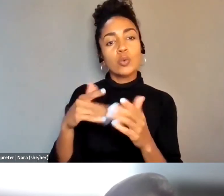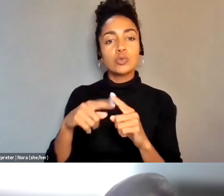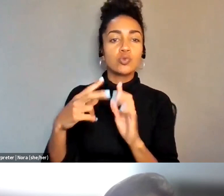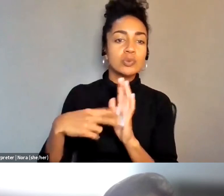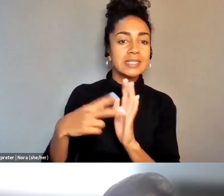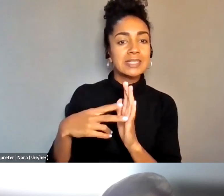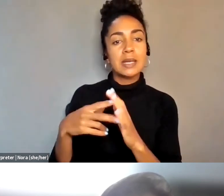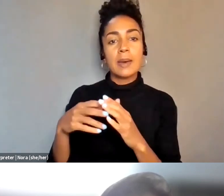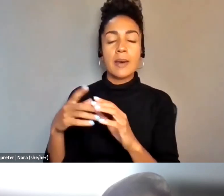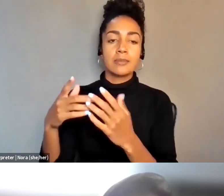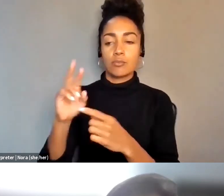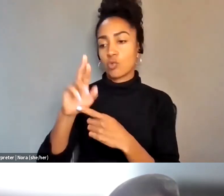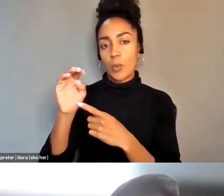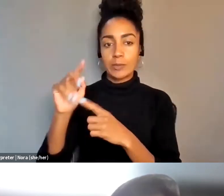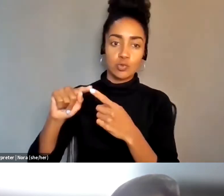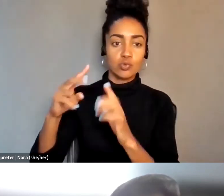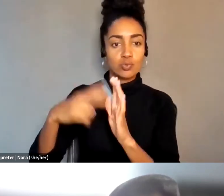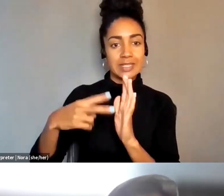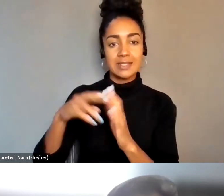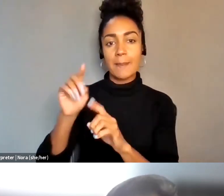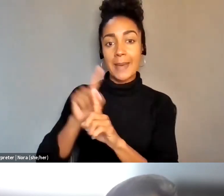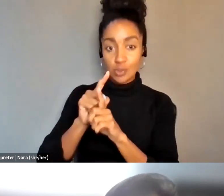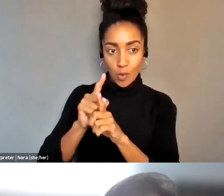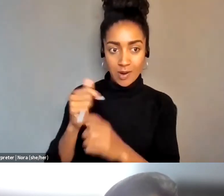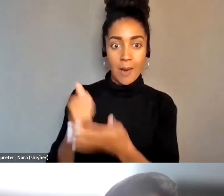She has calculated with the soil microbe, mentoring activities.